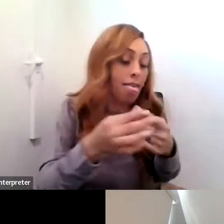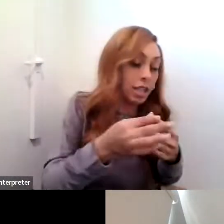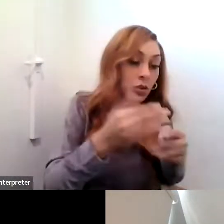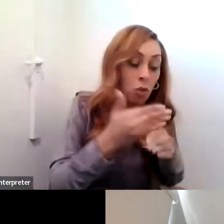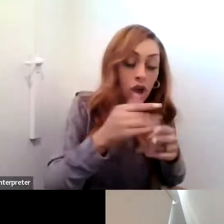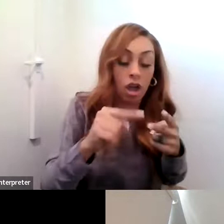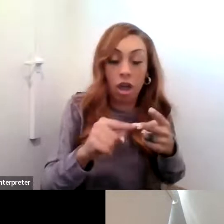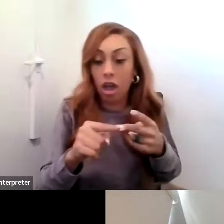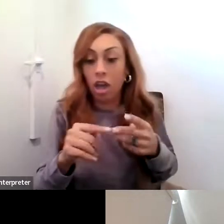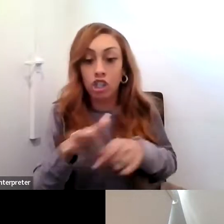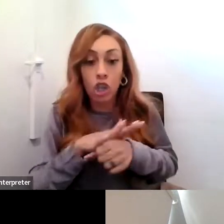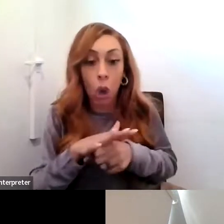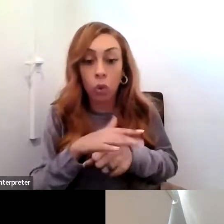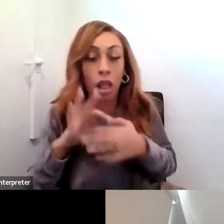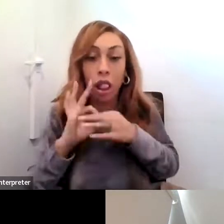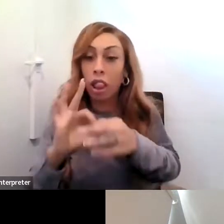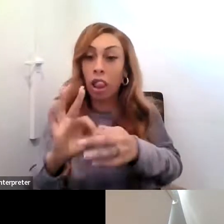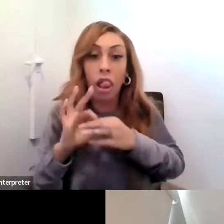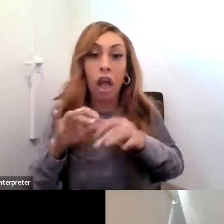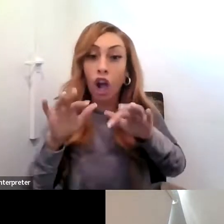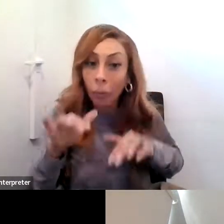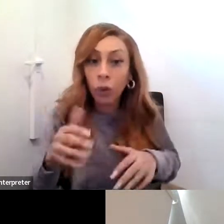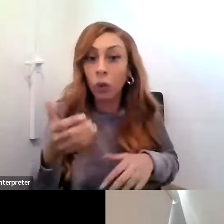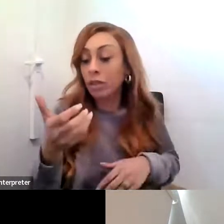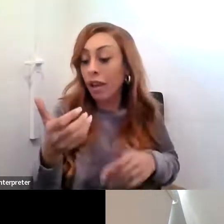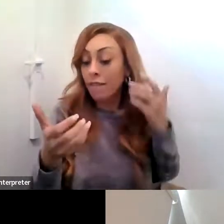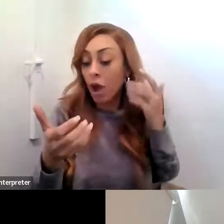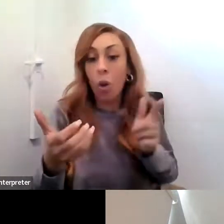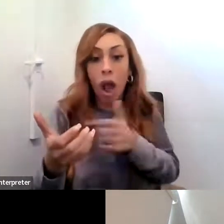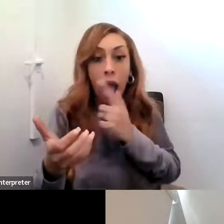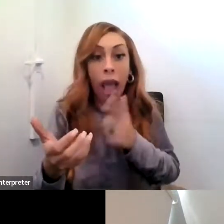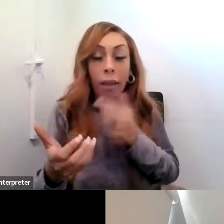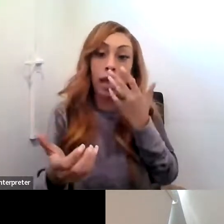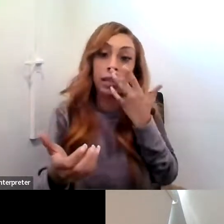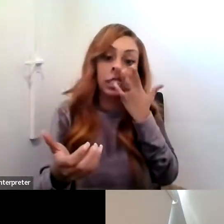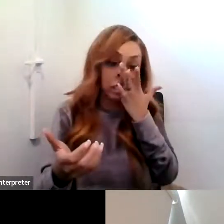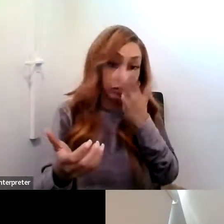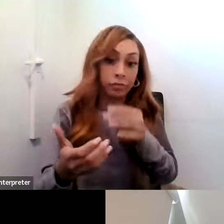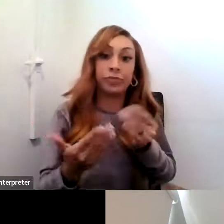We're constantly engaging with computers, we all are today, especially through screens,